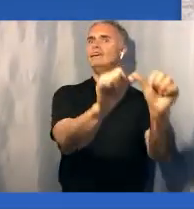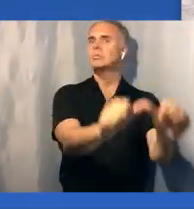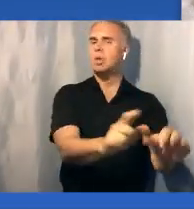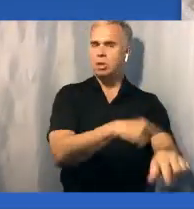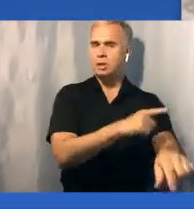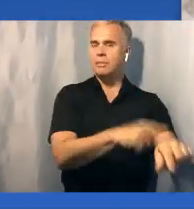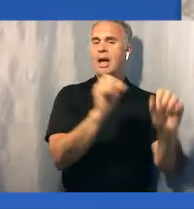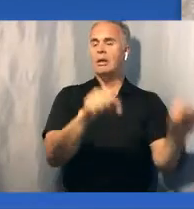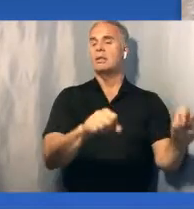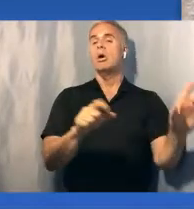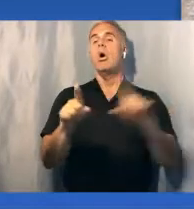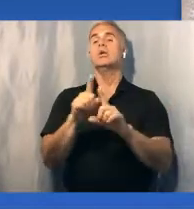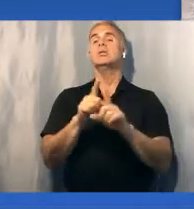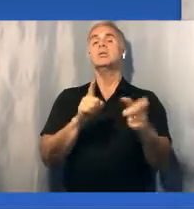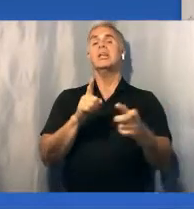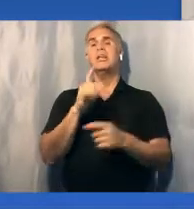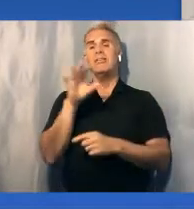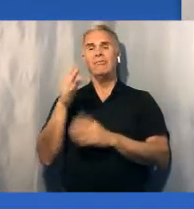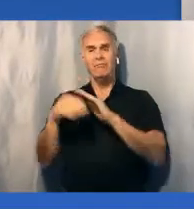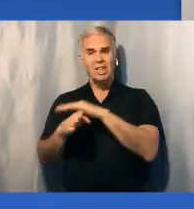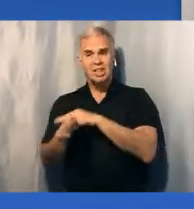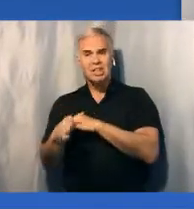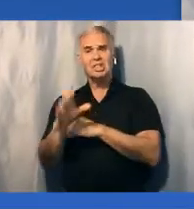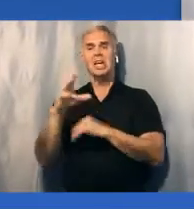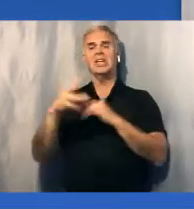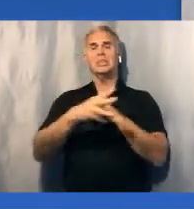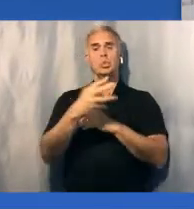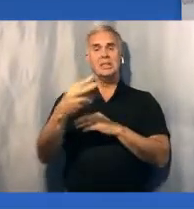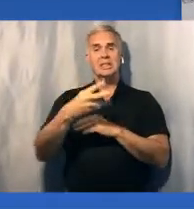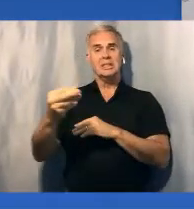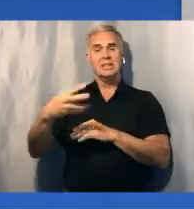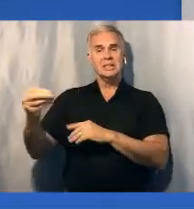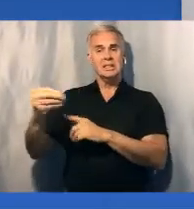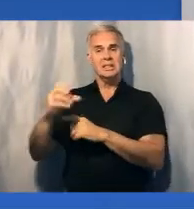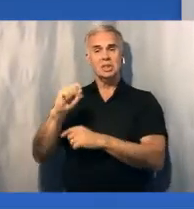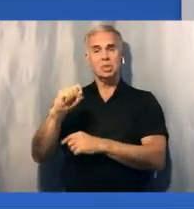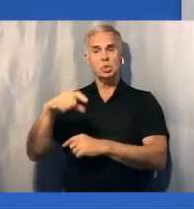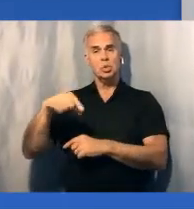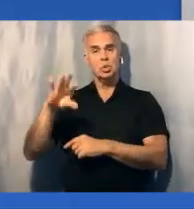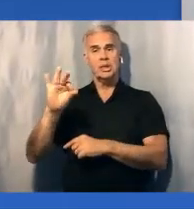as it searches for food. Fish and squid